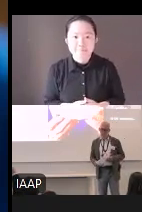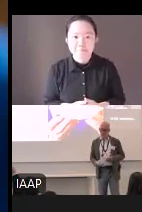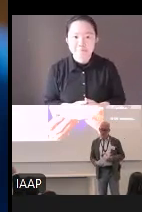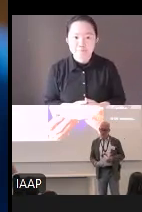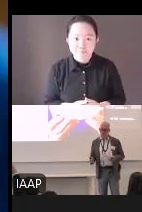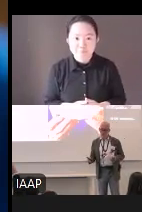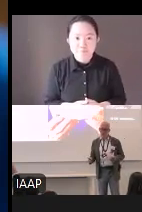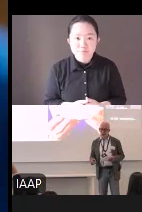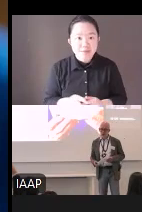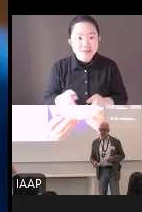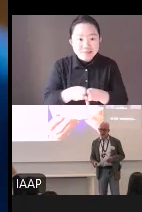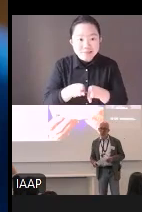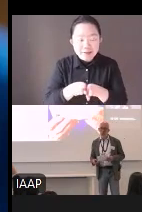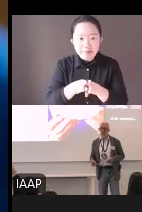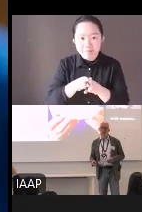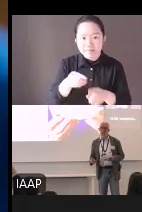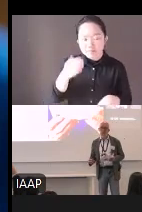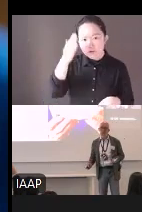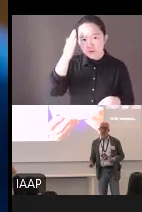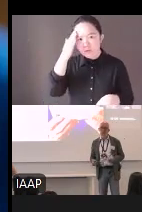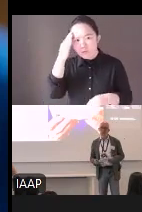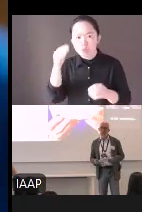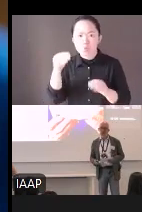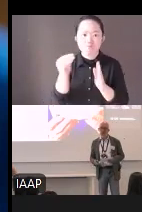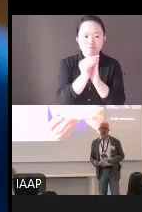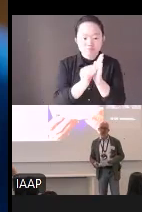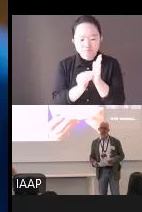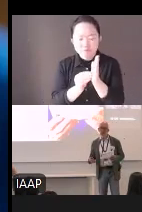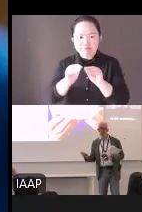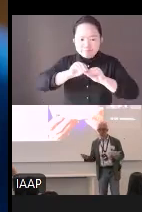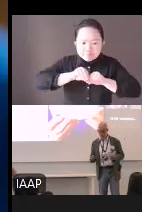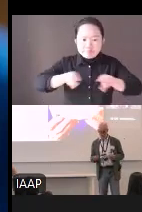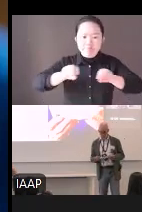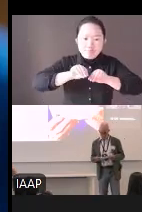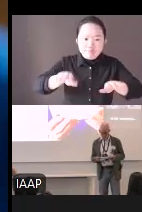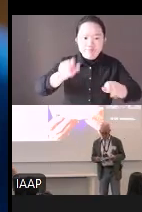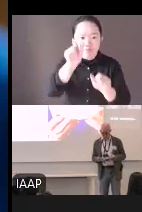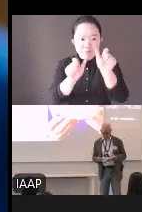oh, target audience, politician, decision maker. Now researchers and also civil society.